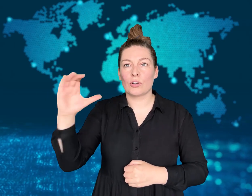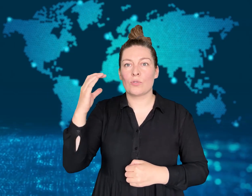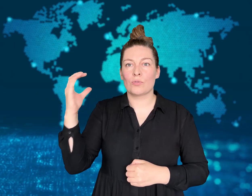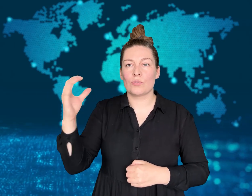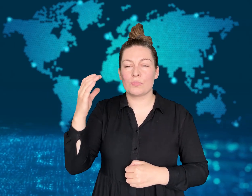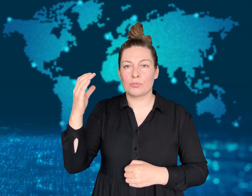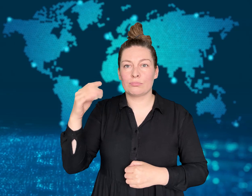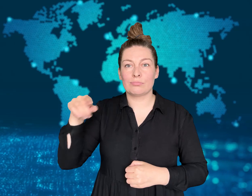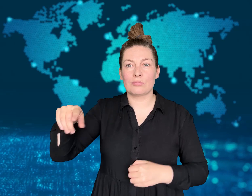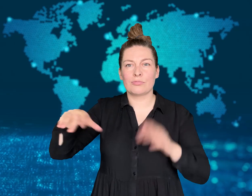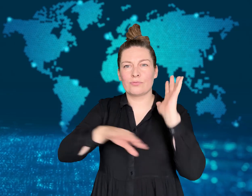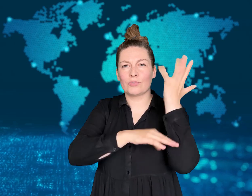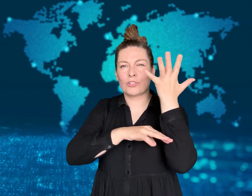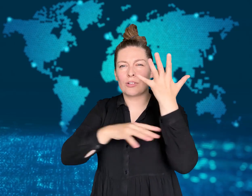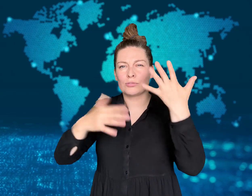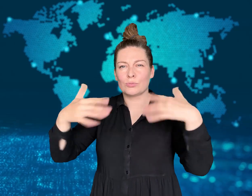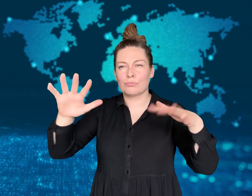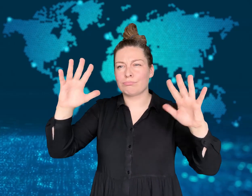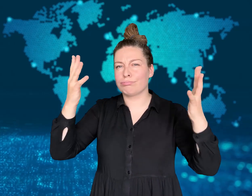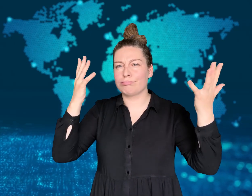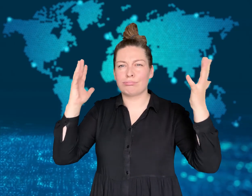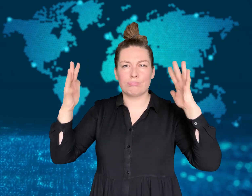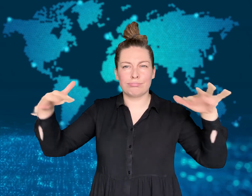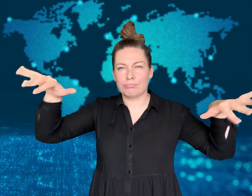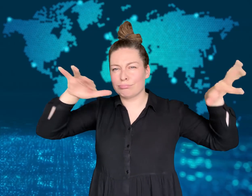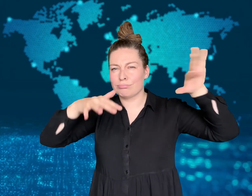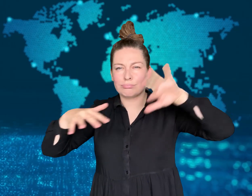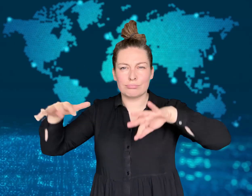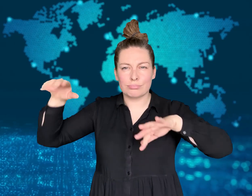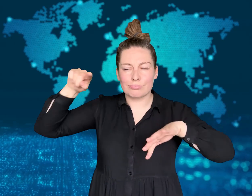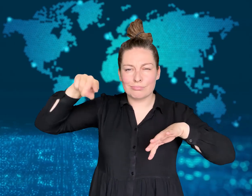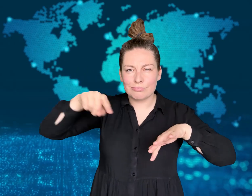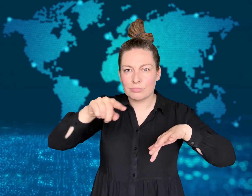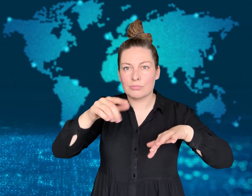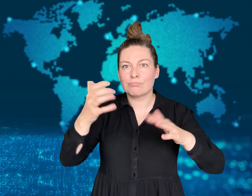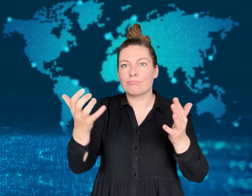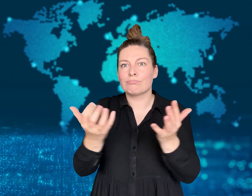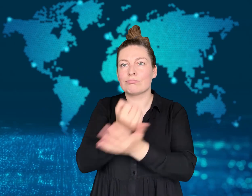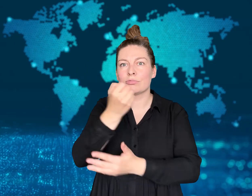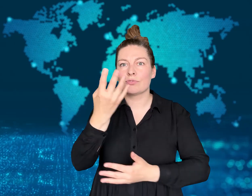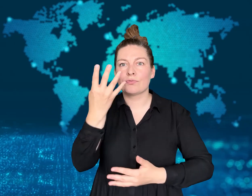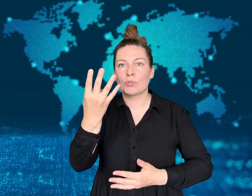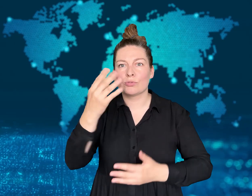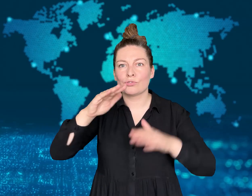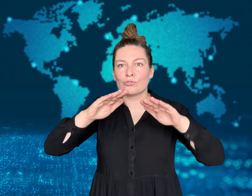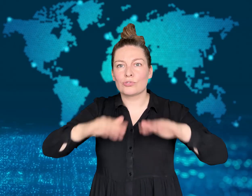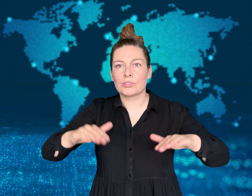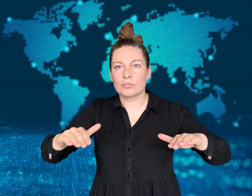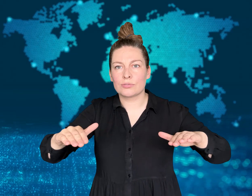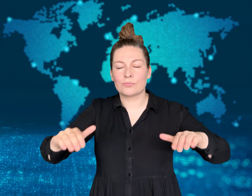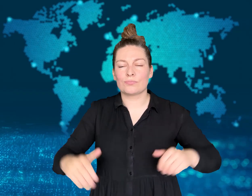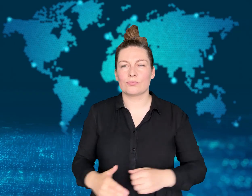Children found in jungle